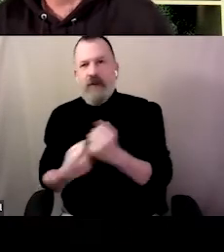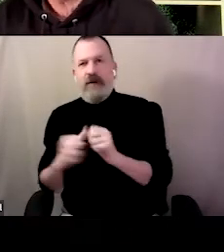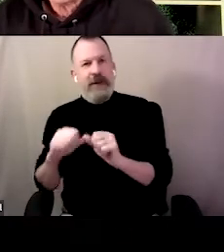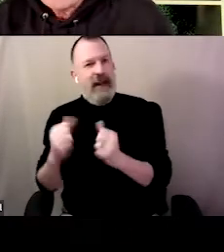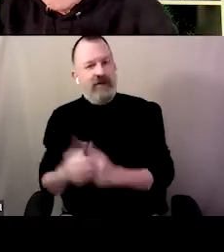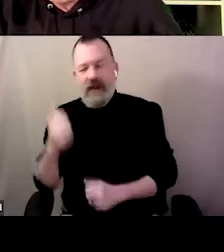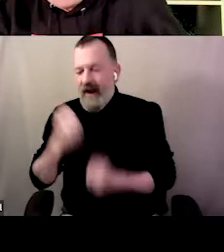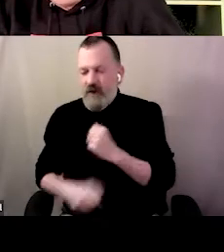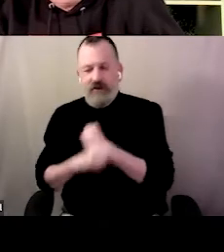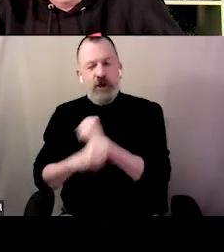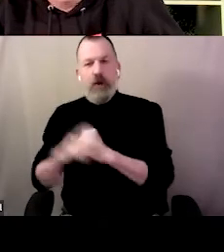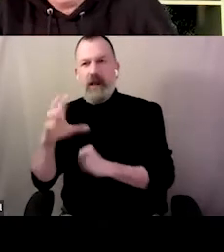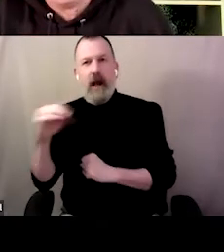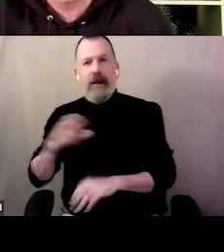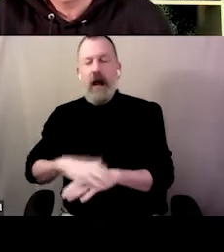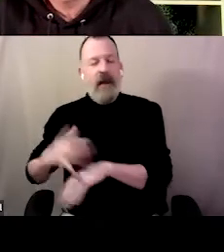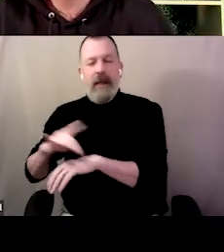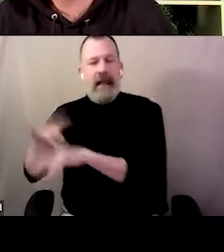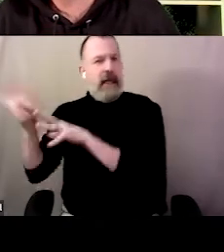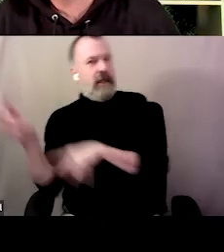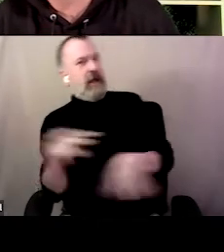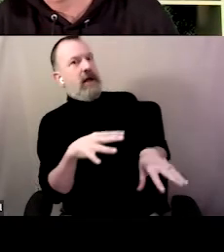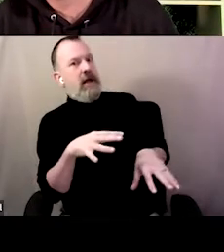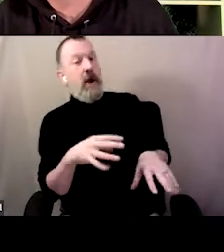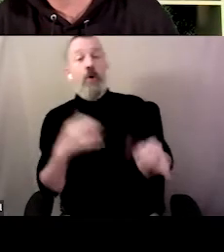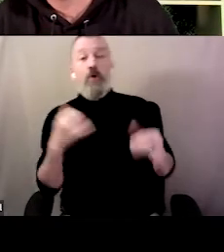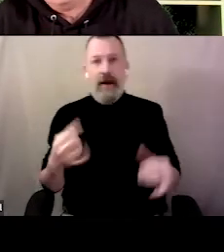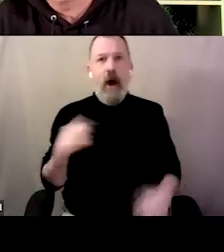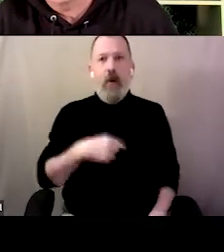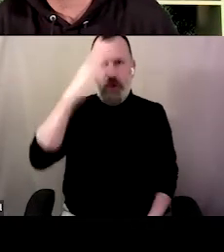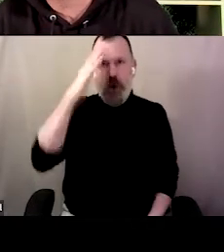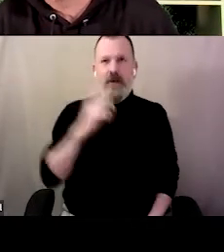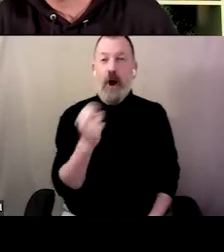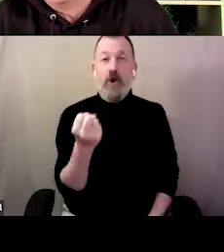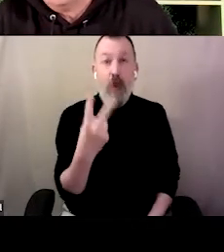CalebBarlow: And right now, today, we know there's 12 hospitals down and I mean down hard,